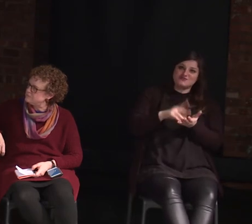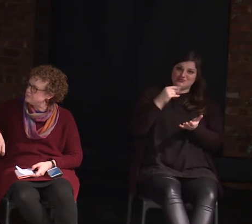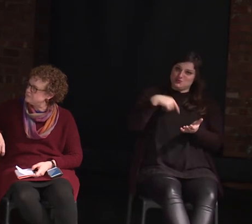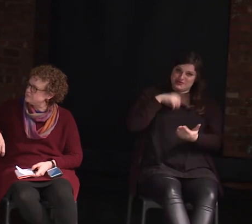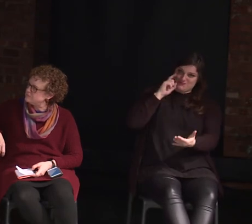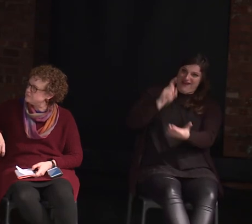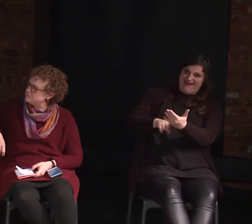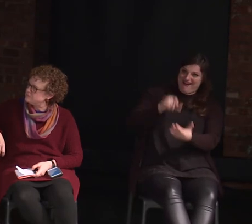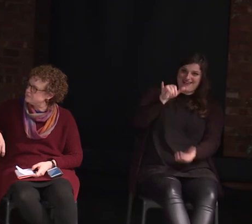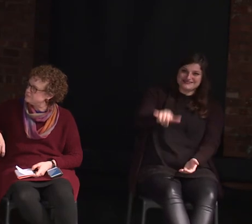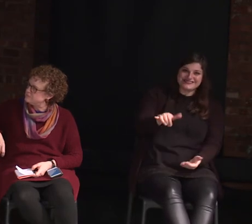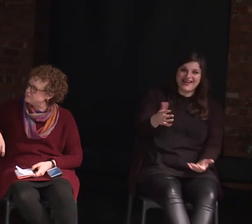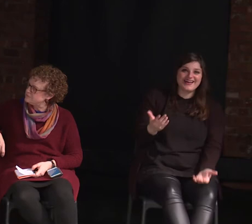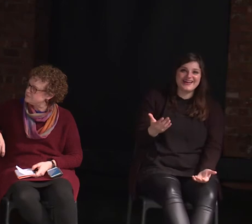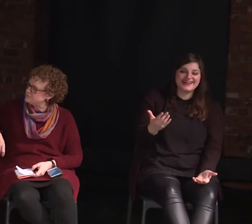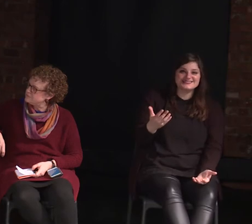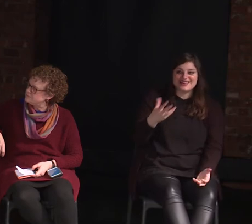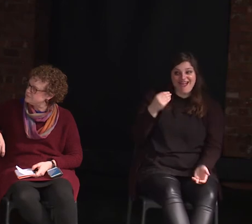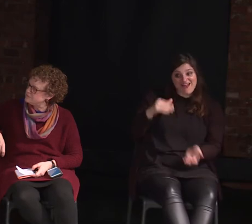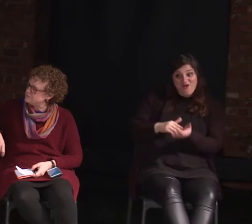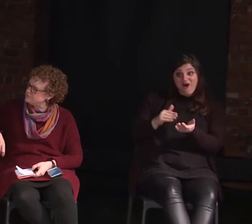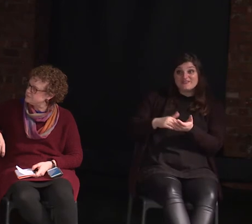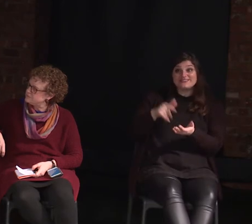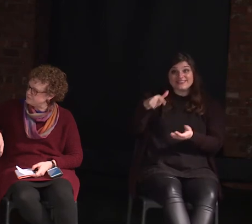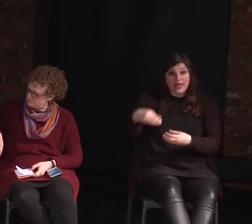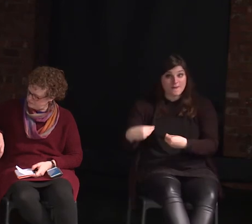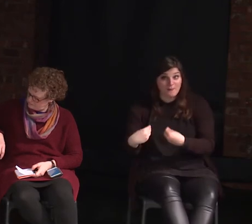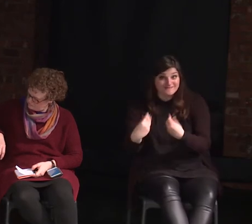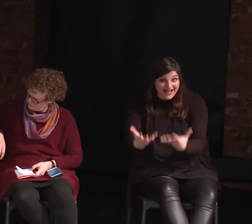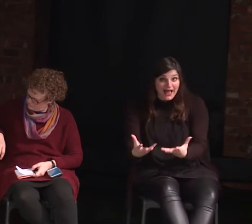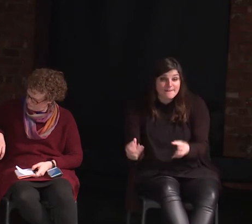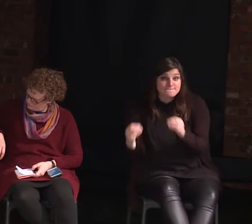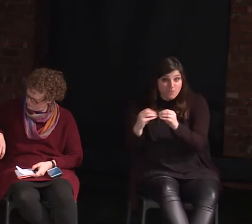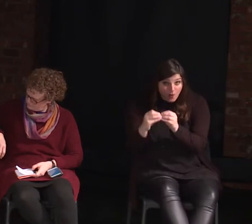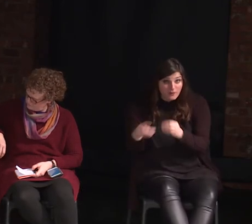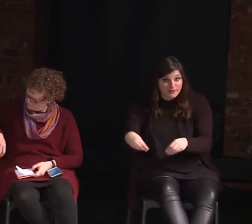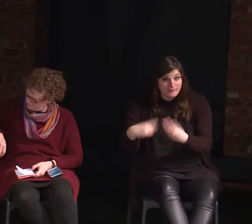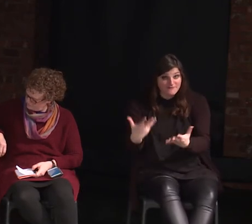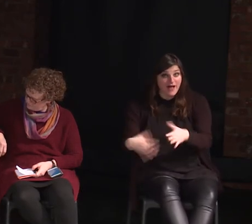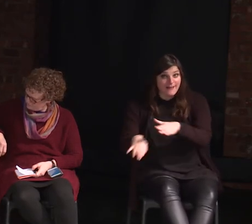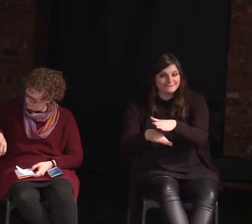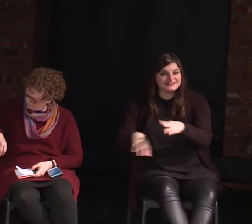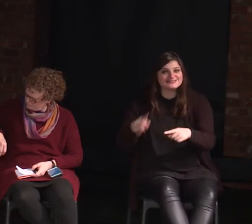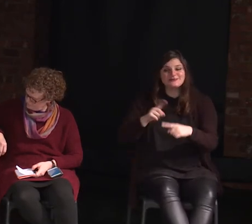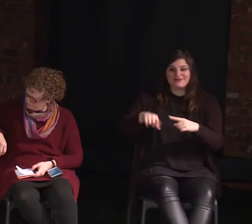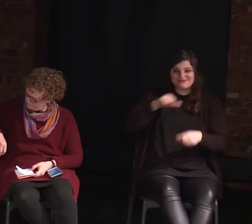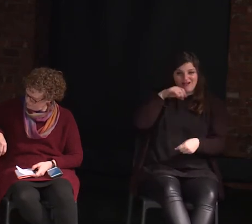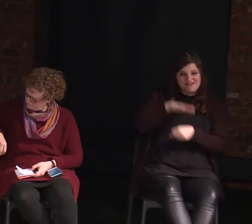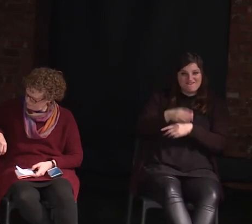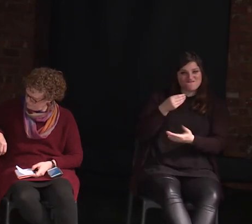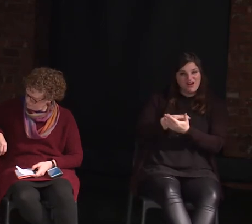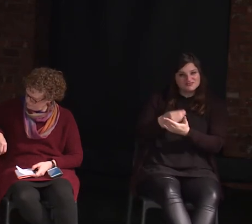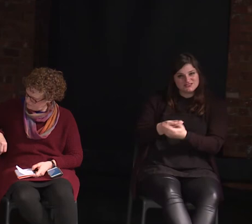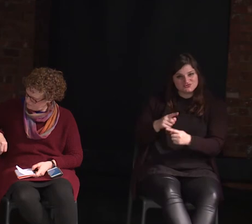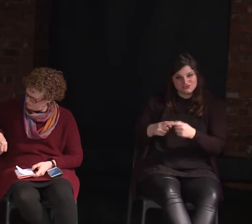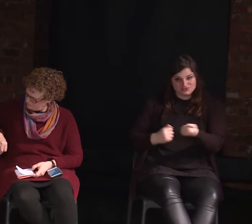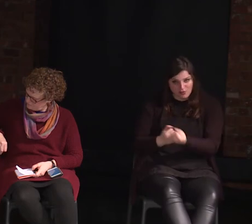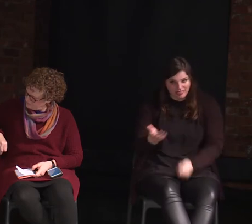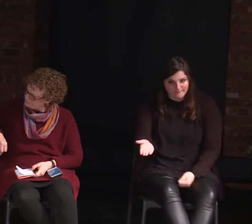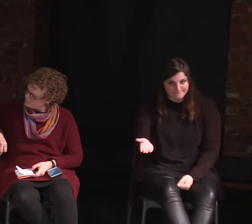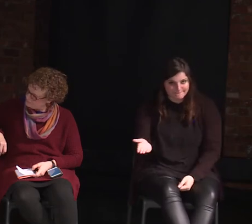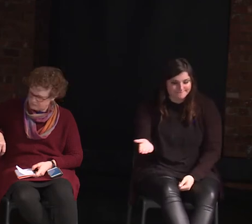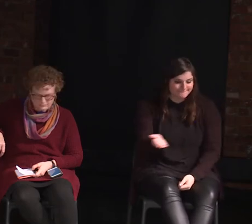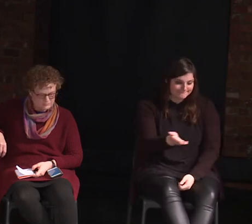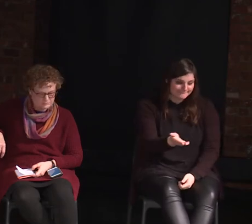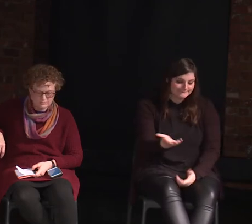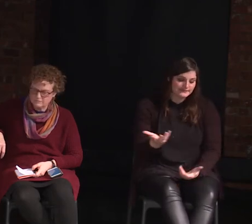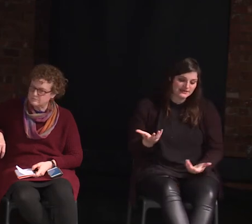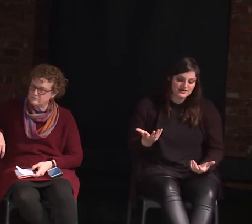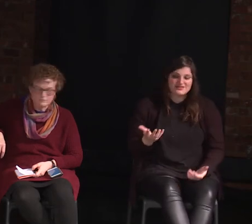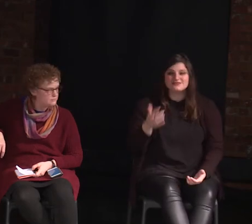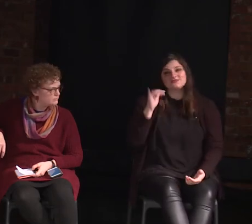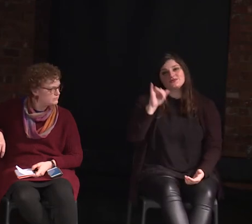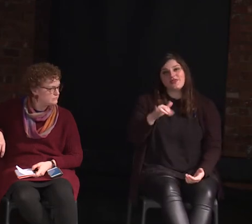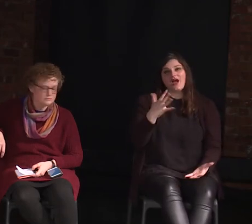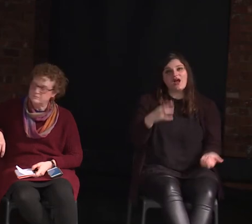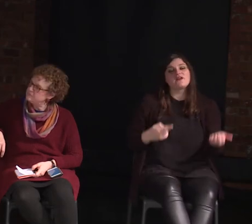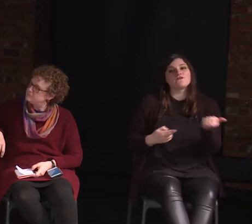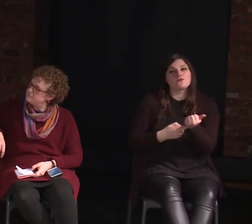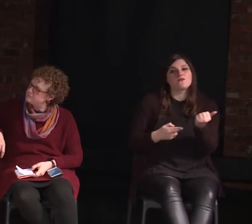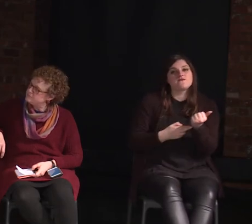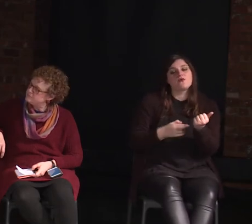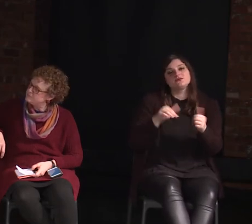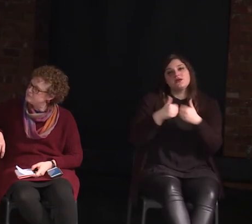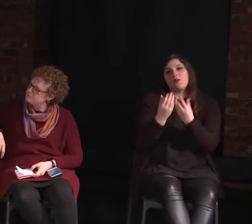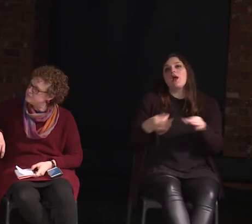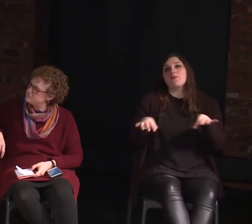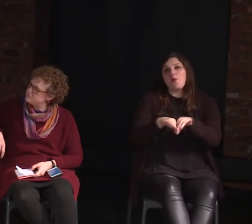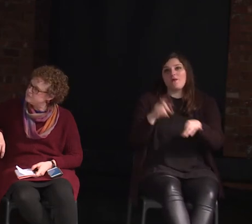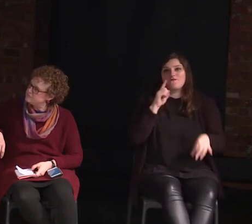We were struck by that and, again, it reinforces how important it is for organizations and